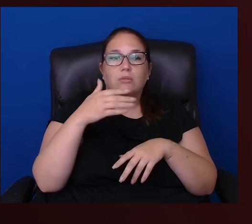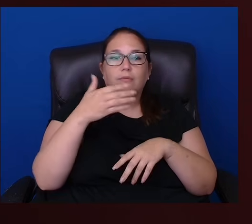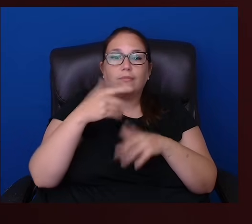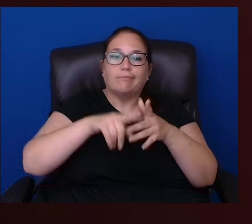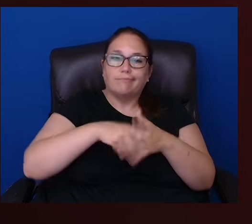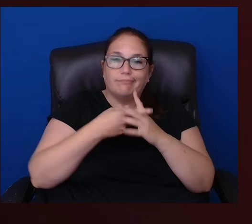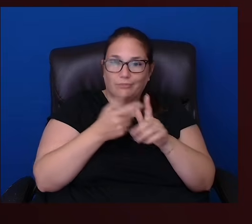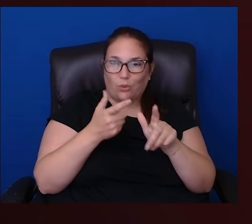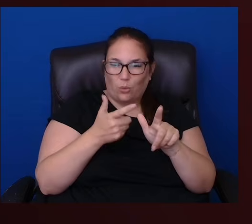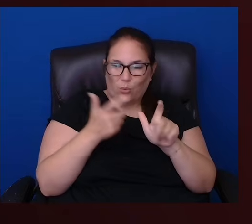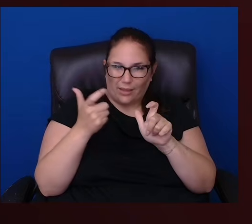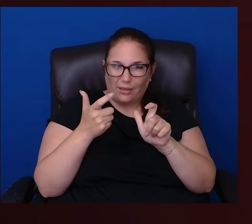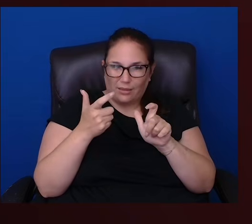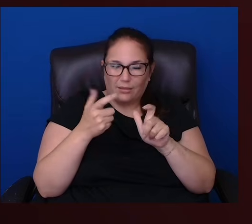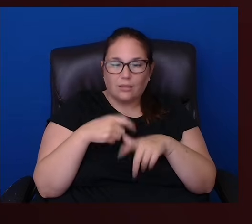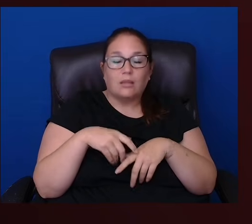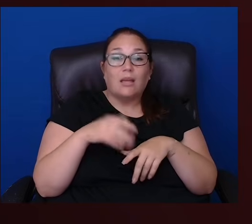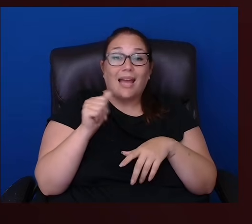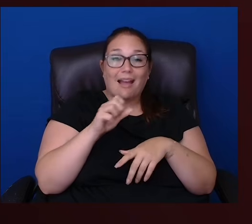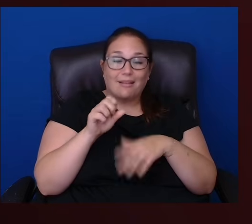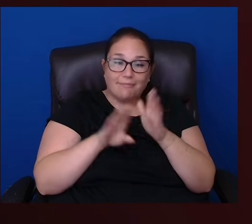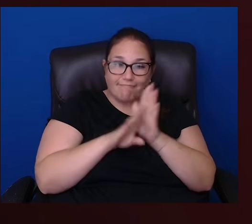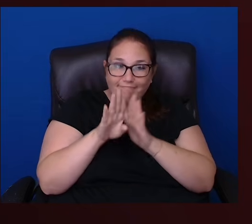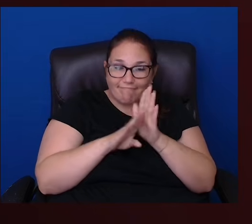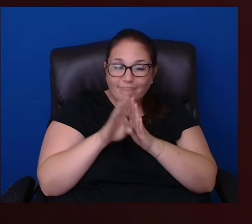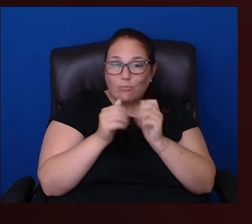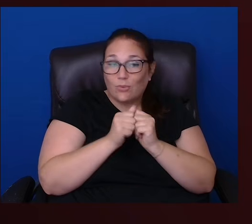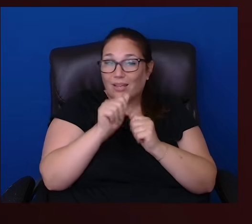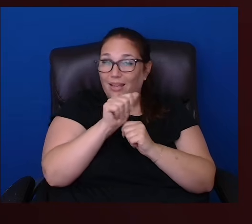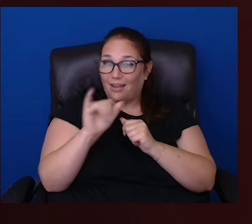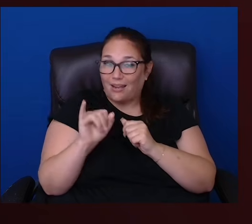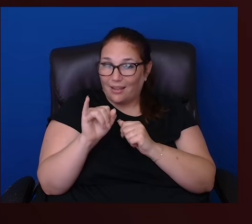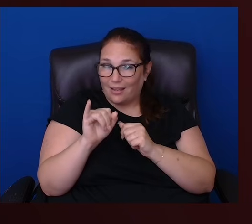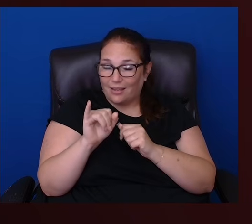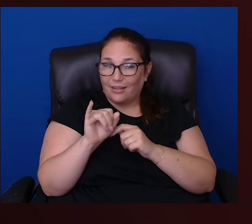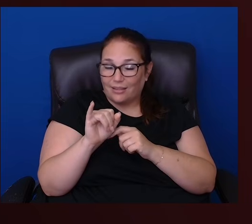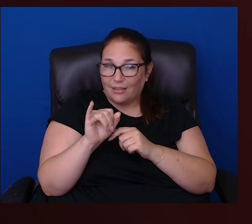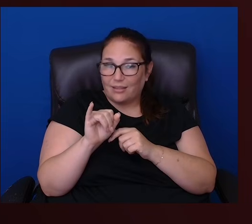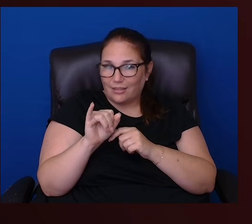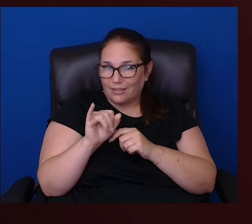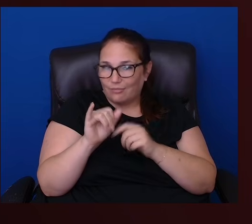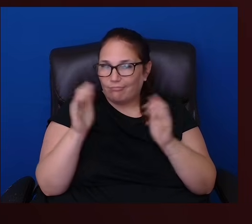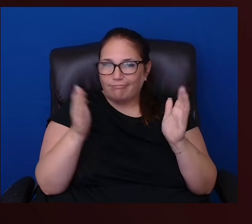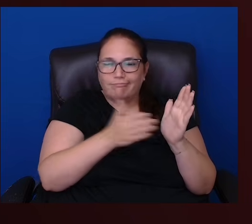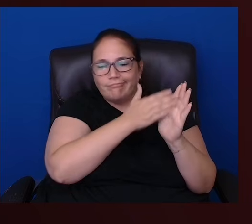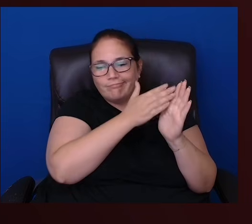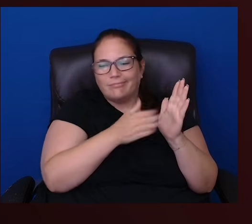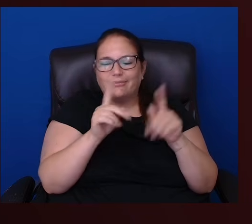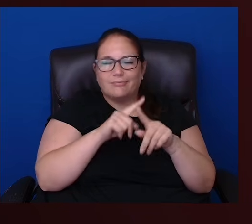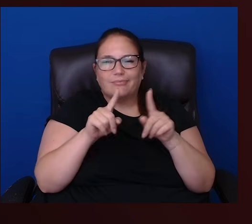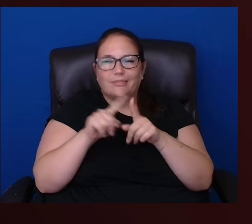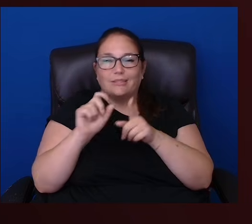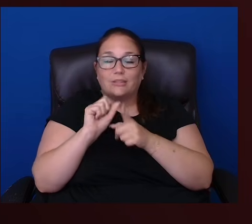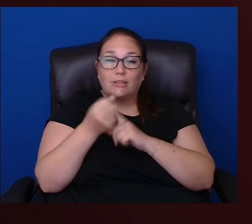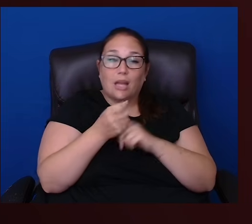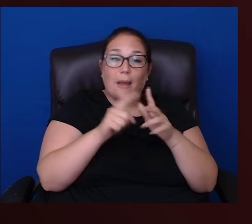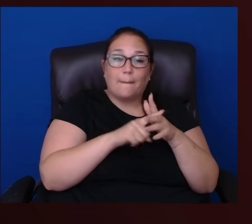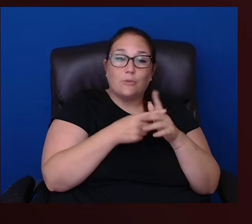So, as I'm developing with AI, I've got a range of scenarios. I'm starting locally, and I just want